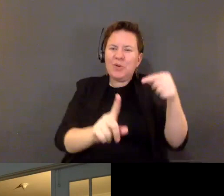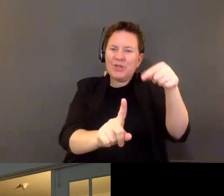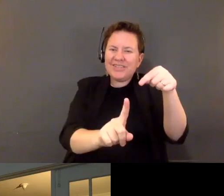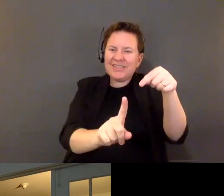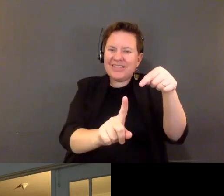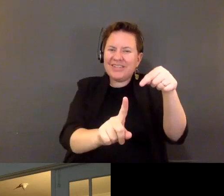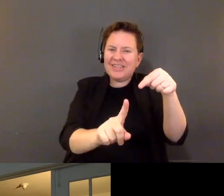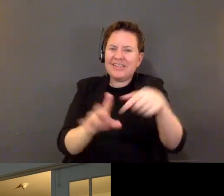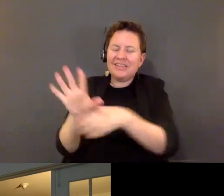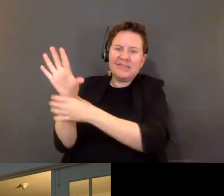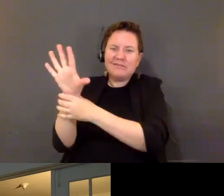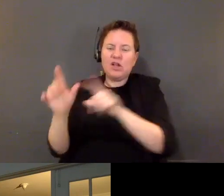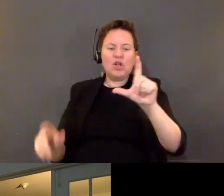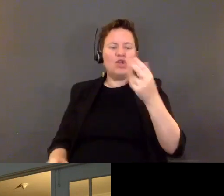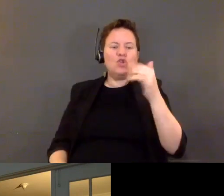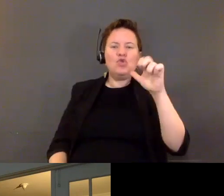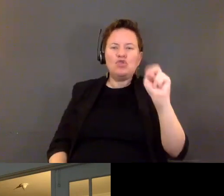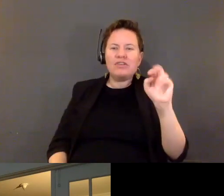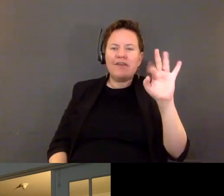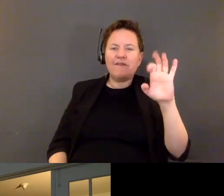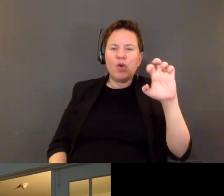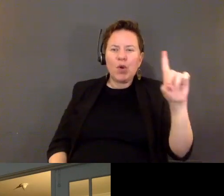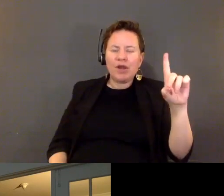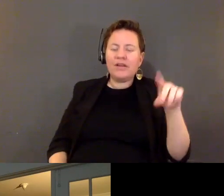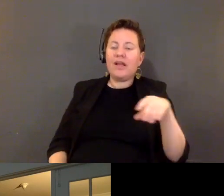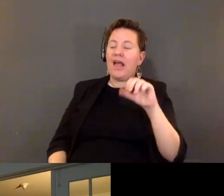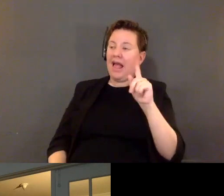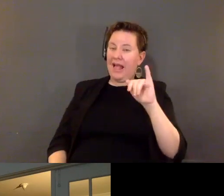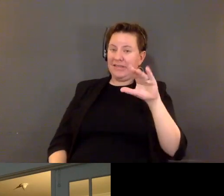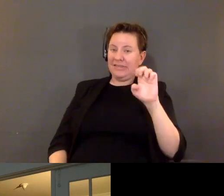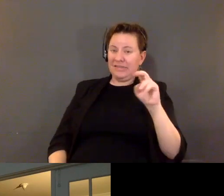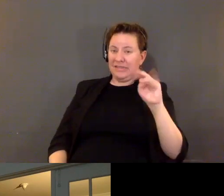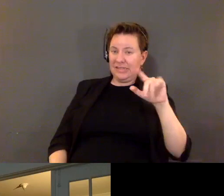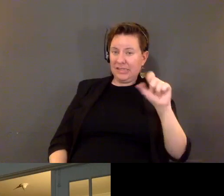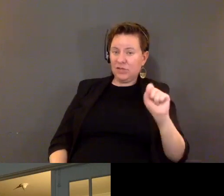this is lucian freud alice neil's one of the few who i think can be like this is alice neil